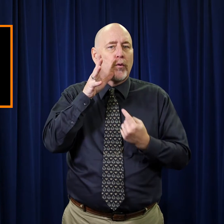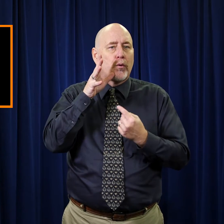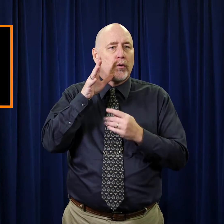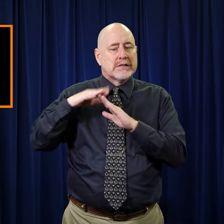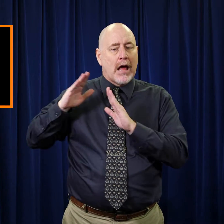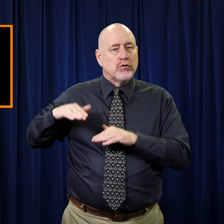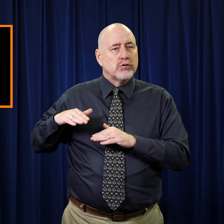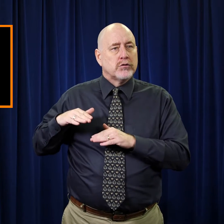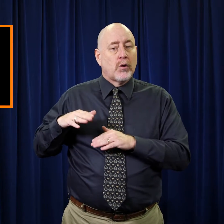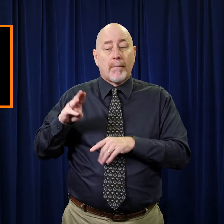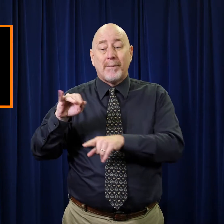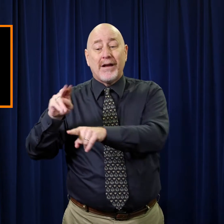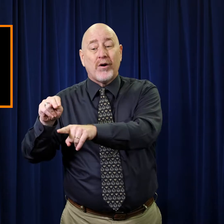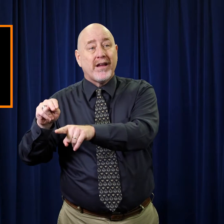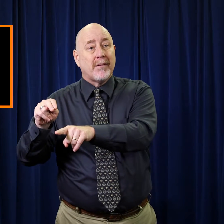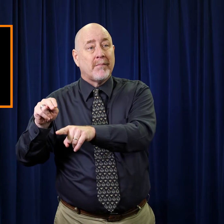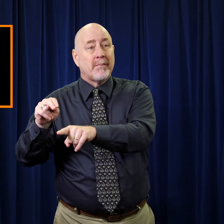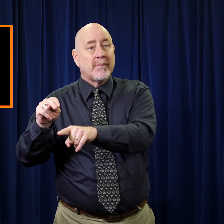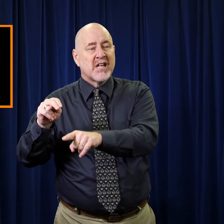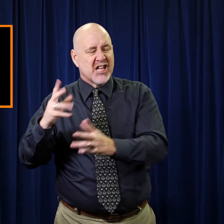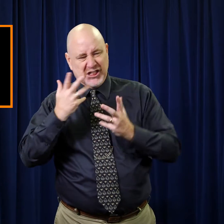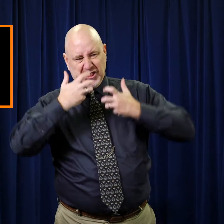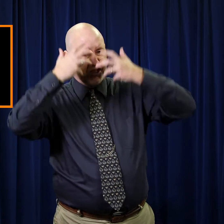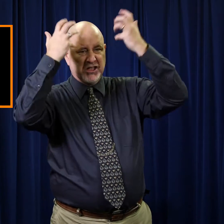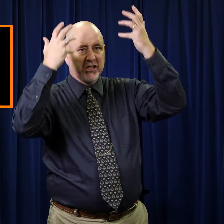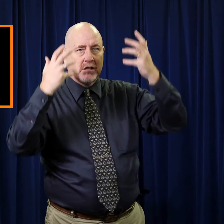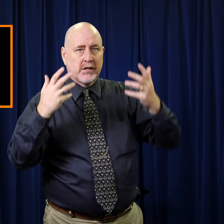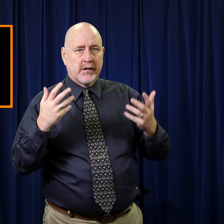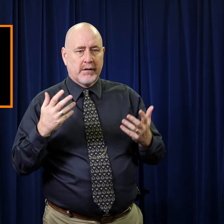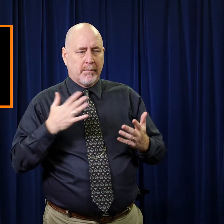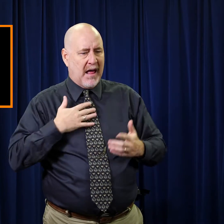house—Moses' mother's house—when Miriam maybe expressed rage at her